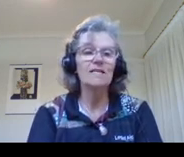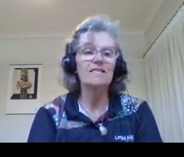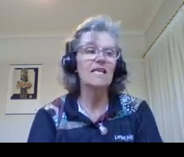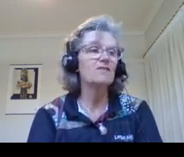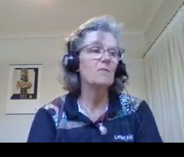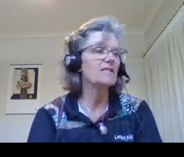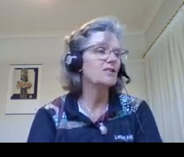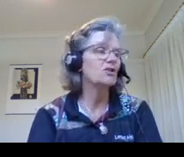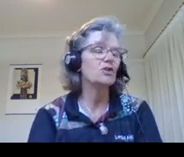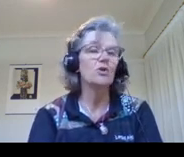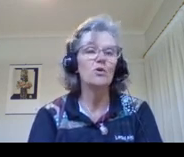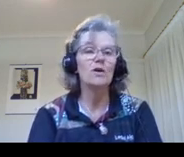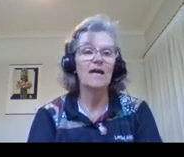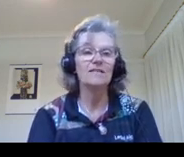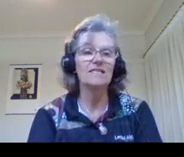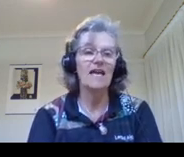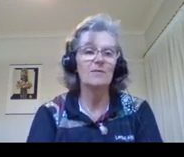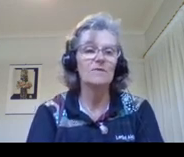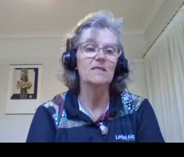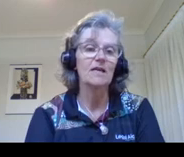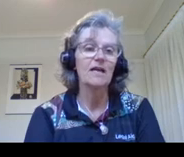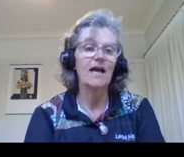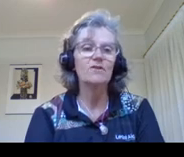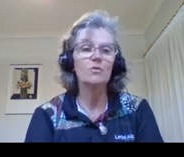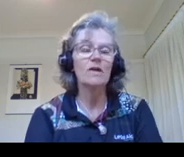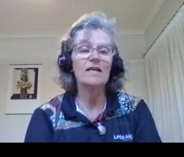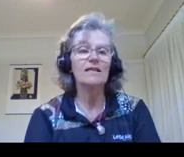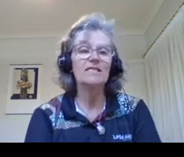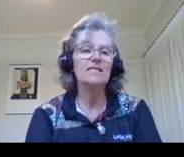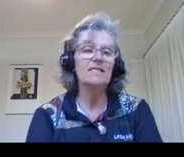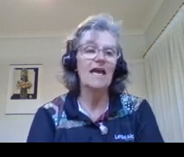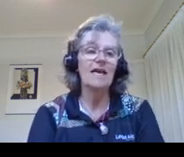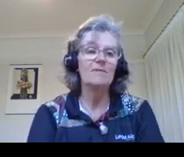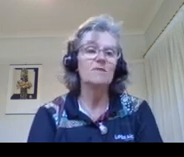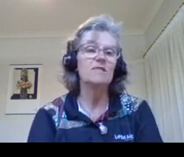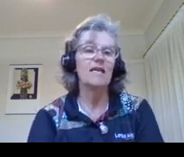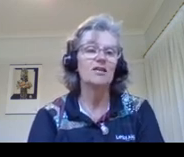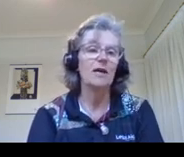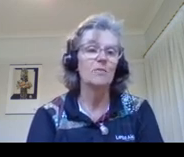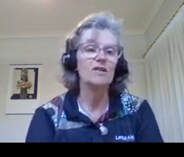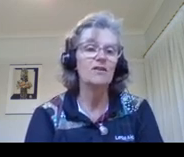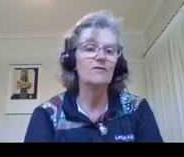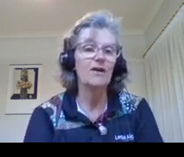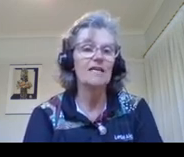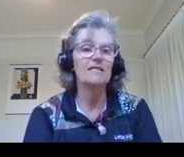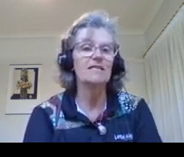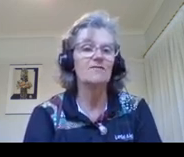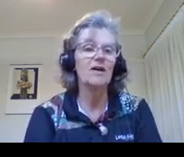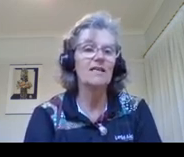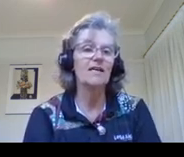safe spaces to talk about scams have your weekly scams catch up with your friends to find out who